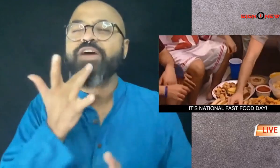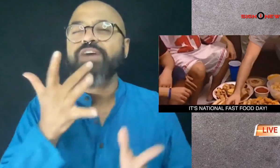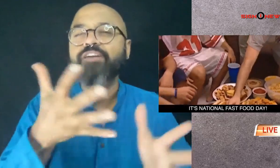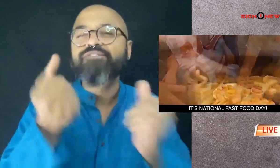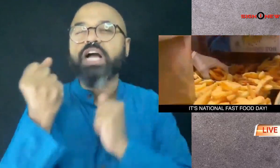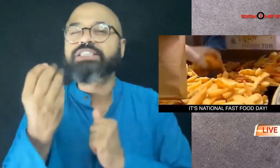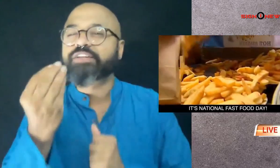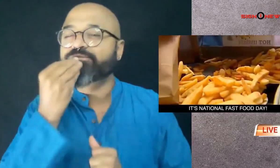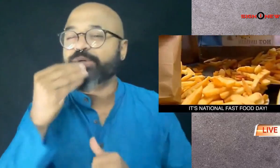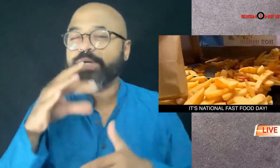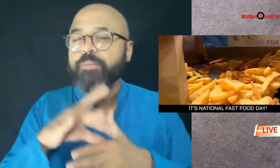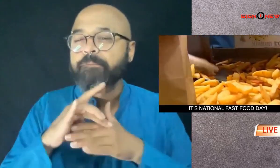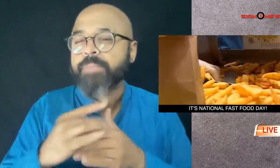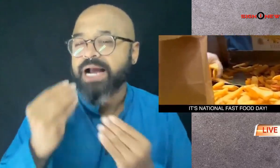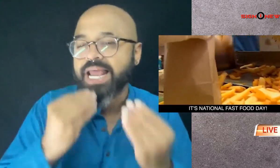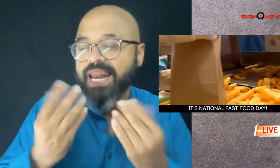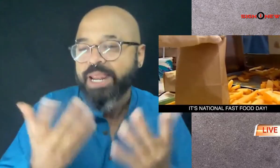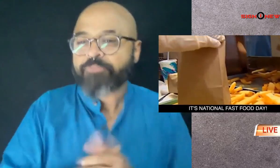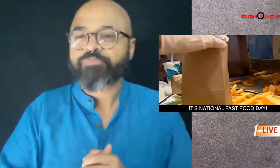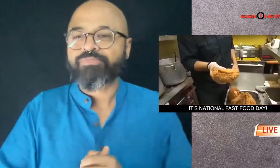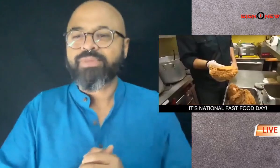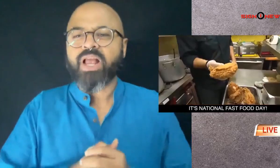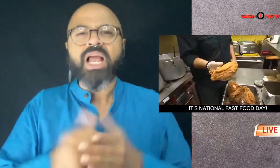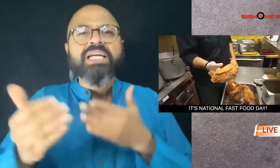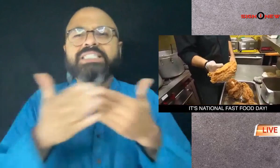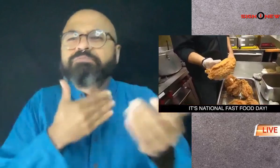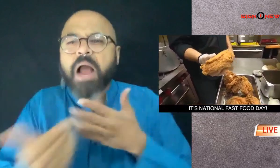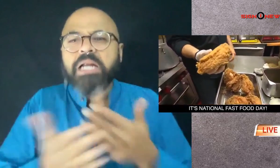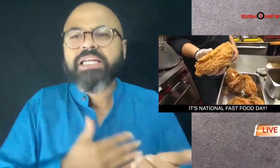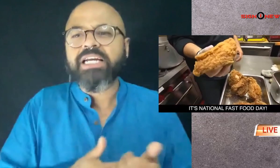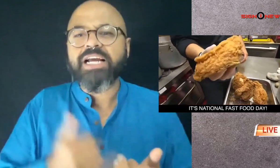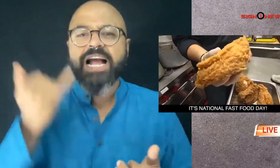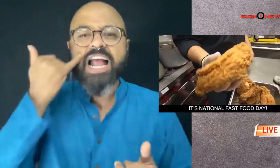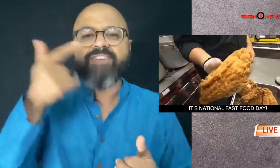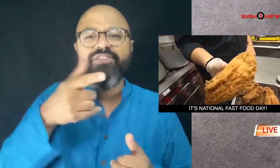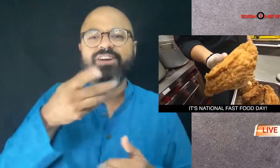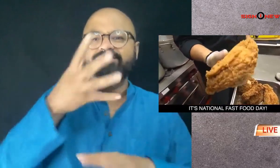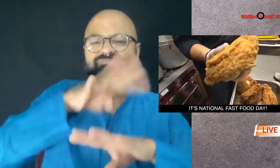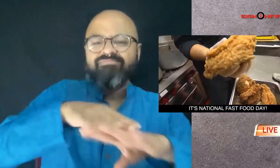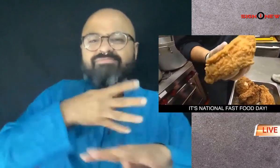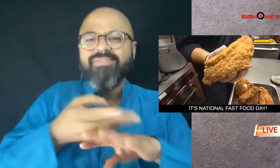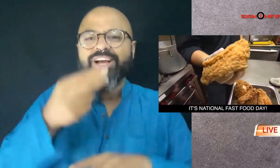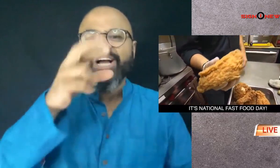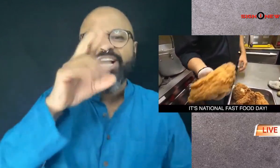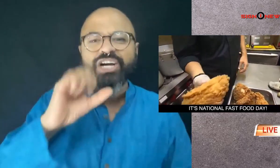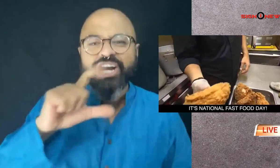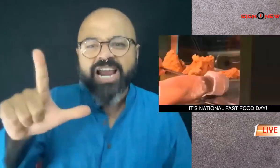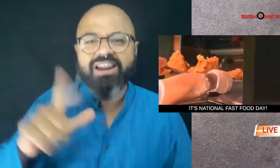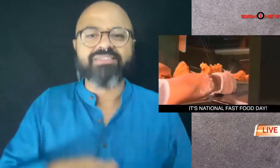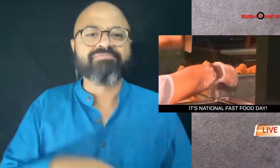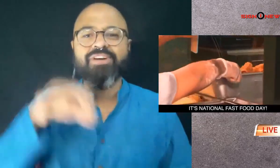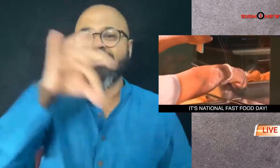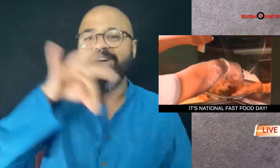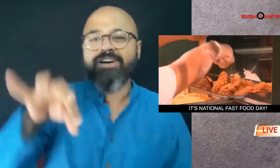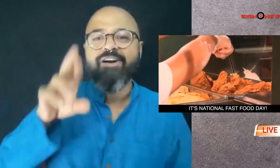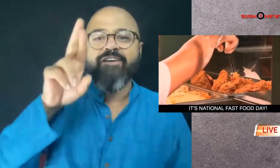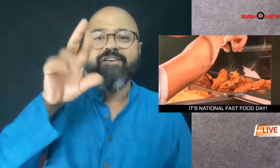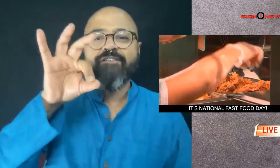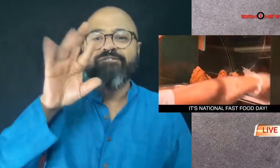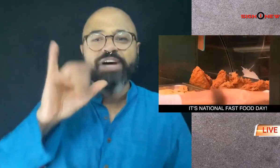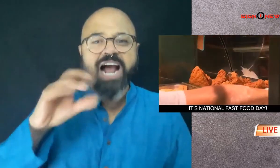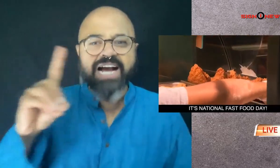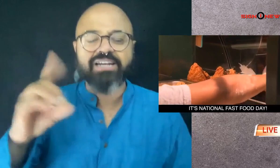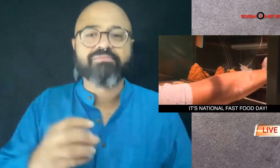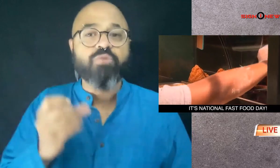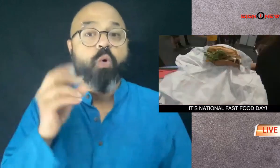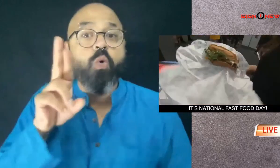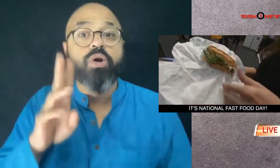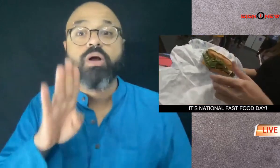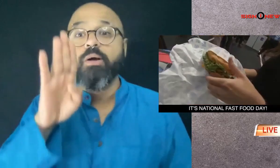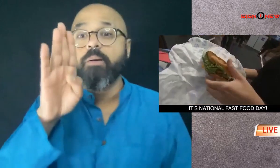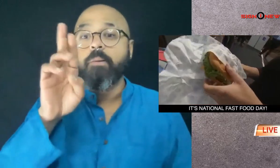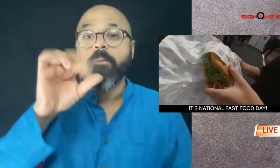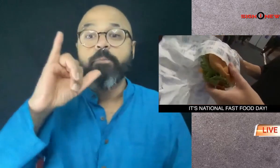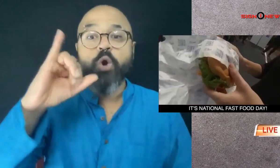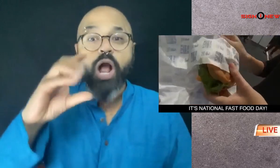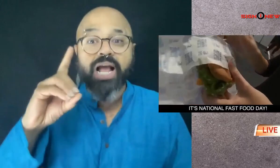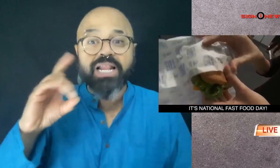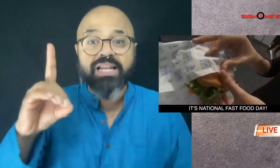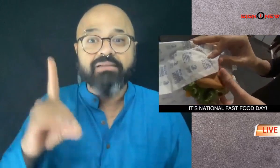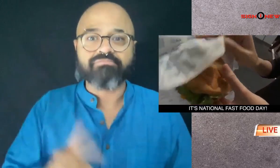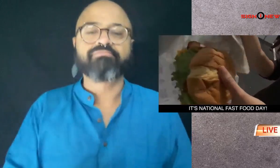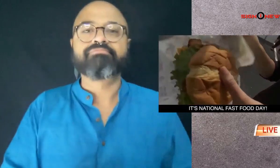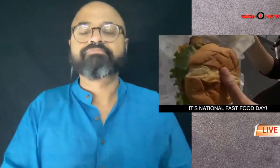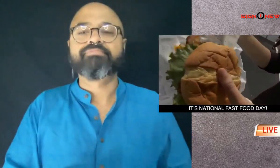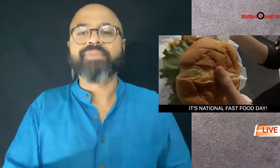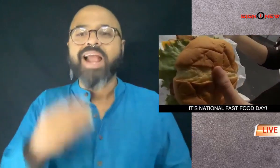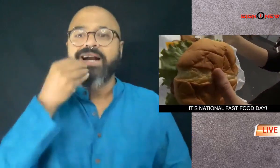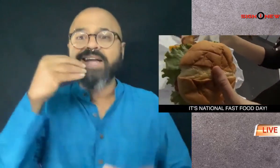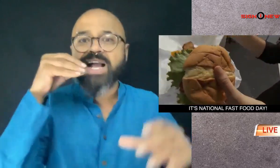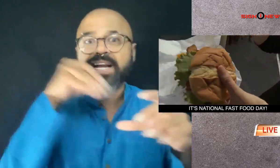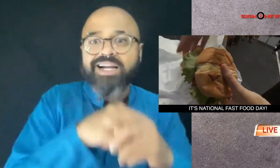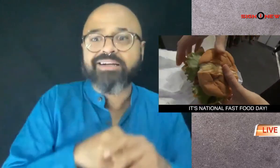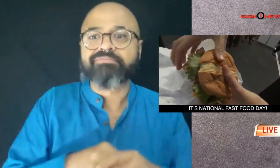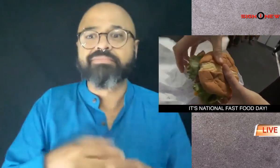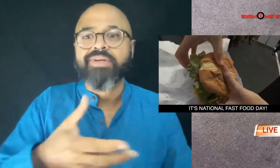meal it doesn't matter if it's grilled fried or broiled dine-in carry out or drive through